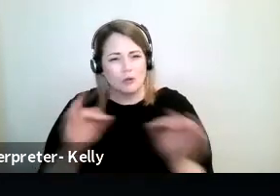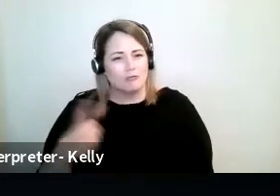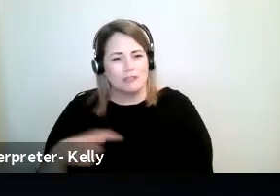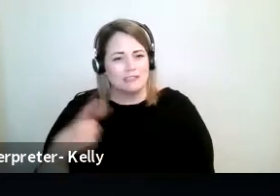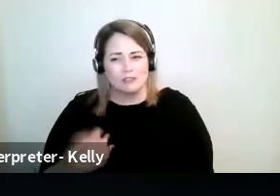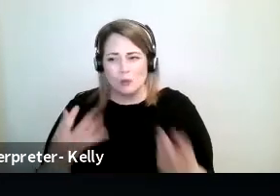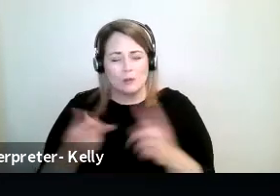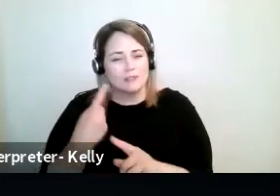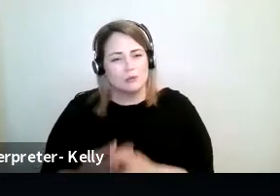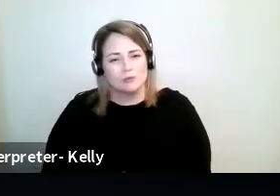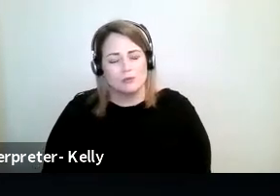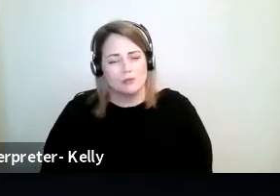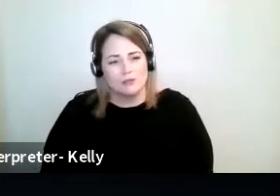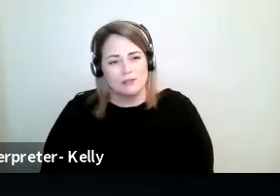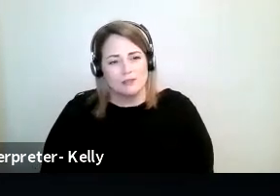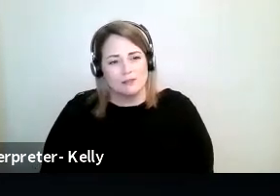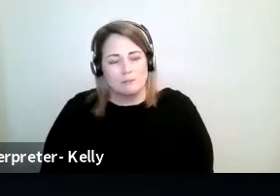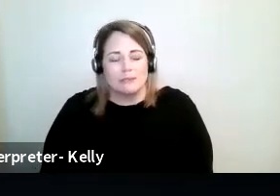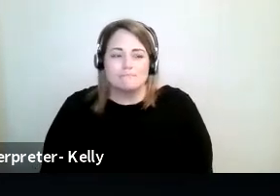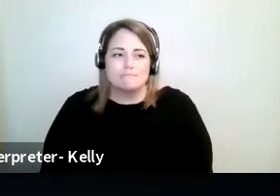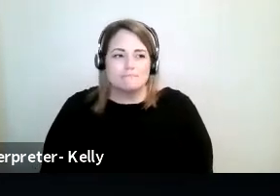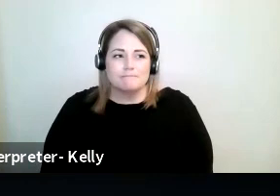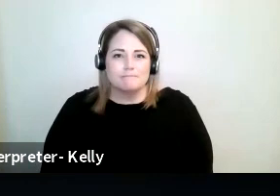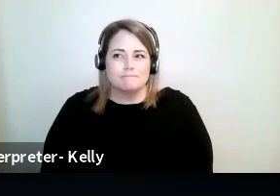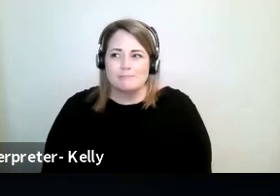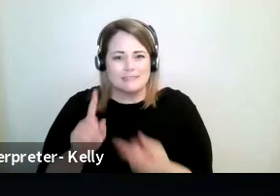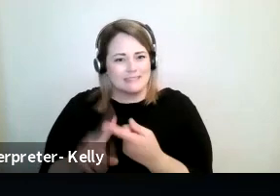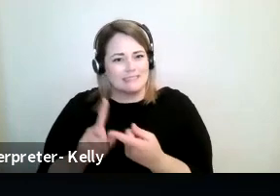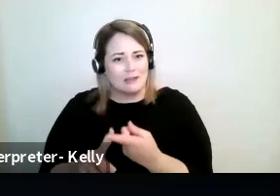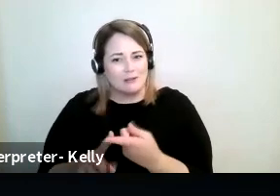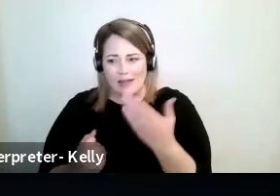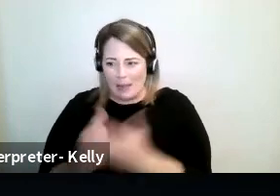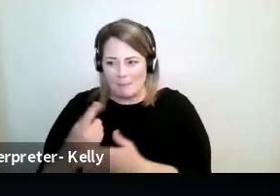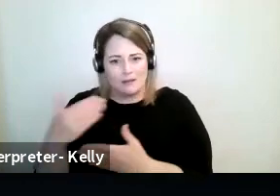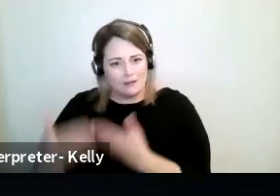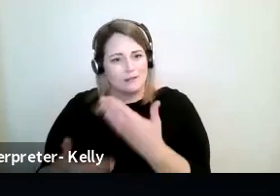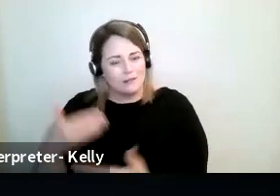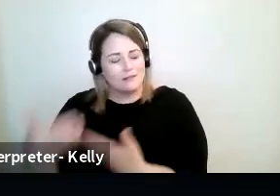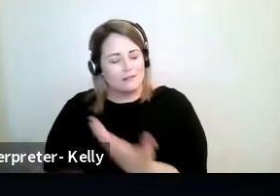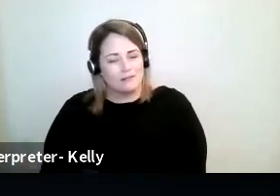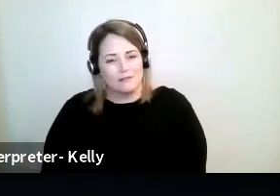And yet we're doing it. You know, we've got the USEP program,